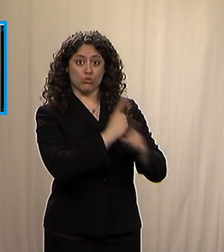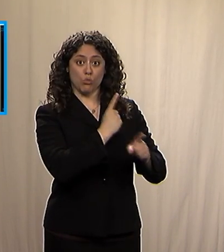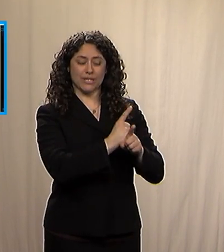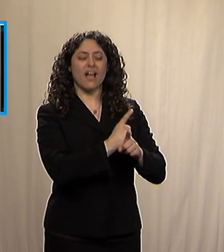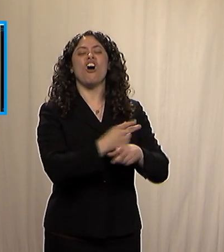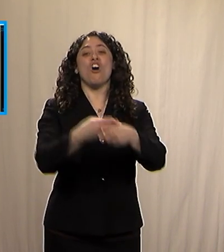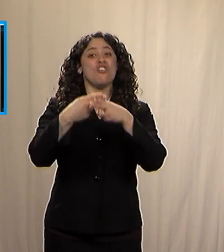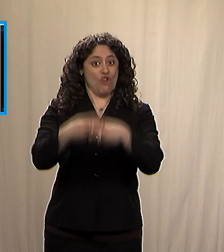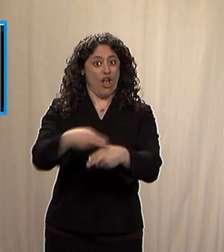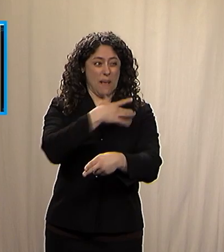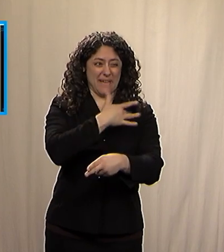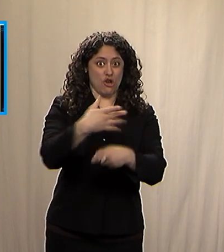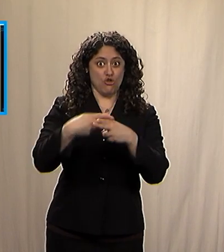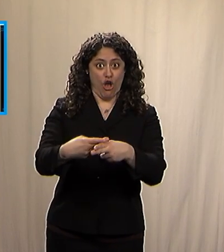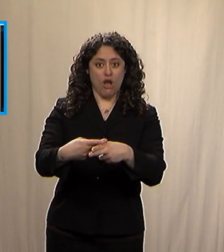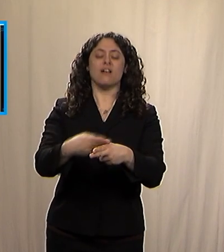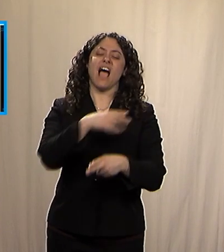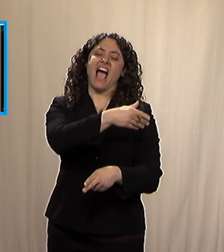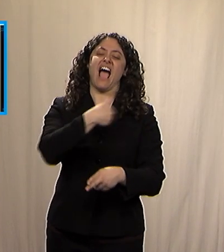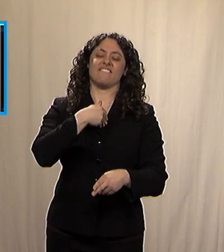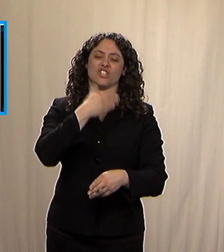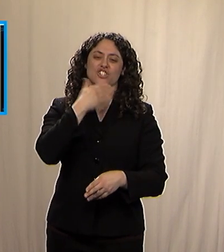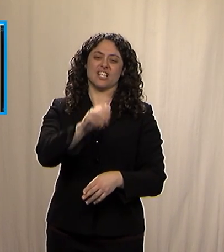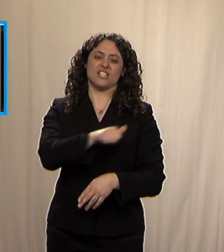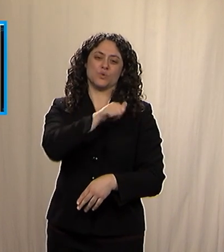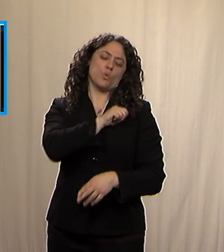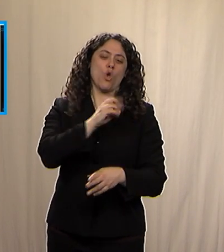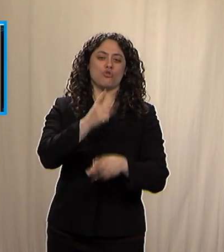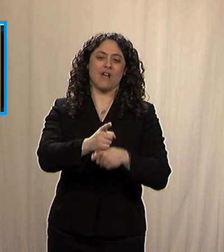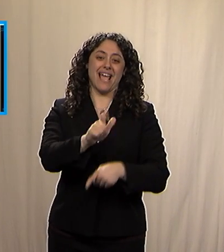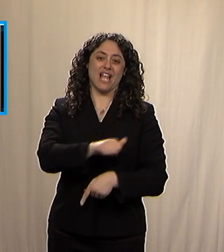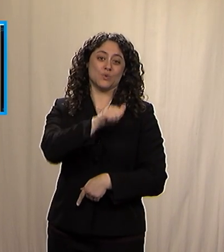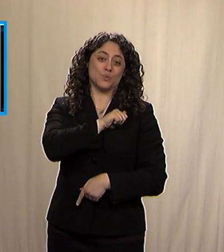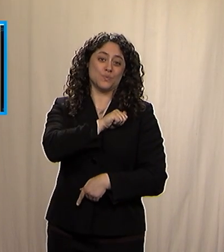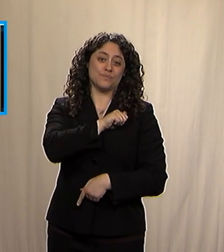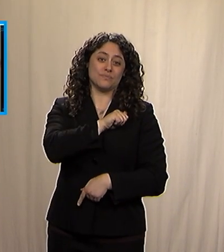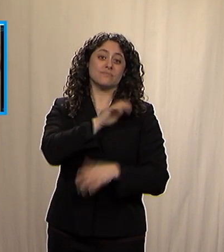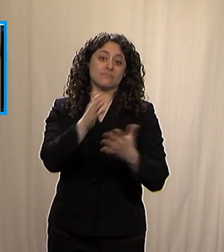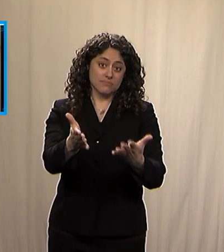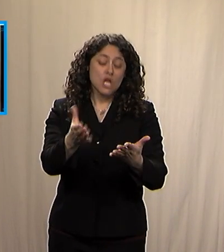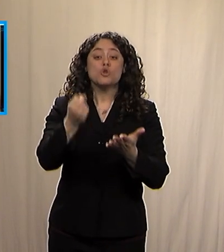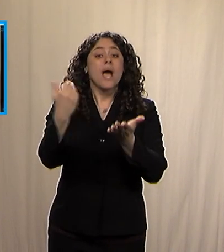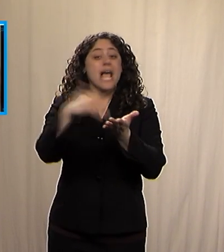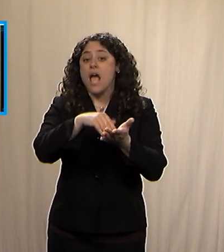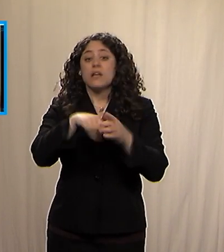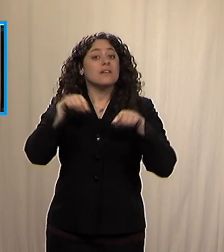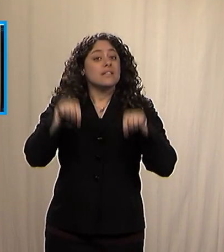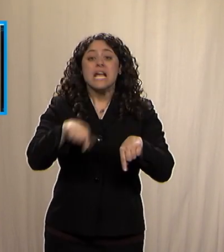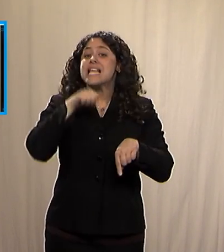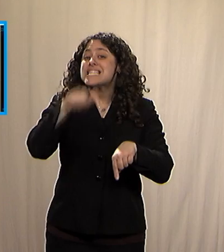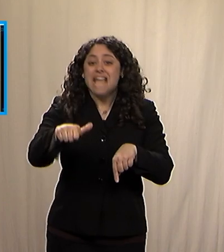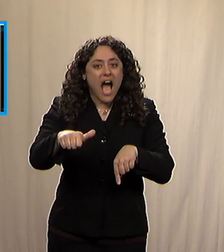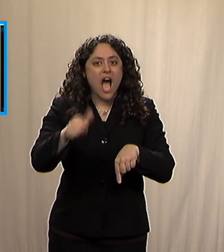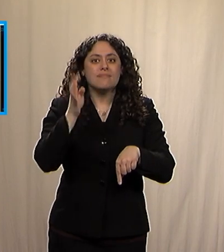In some ways again, I don't think we're creating anything new. I think we're giving a package and labels